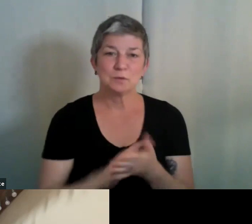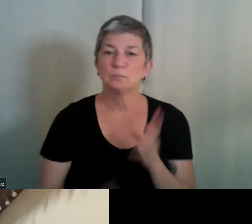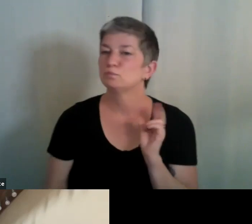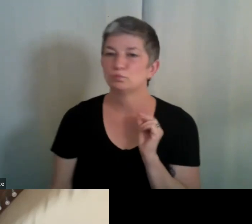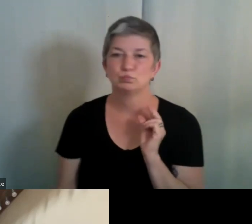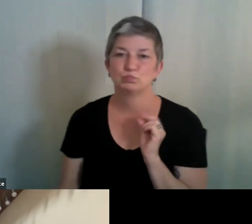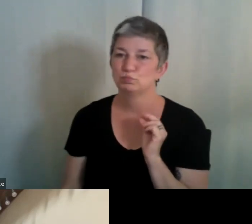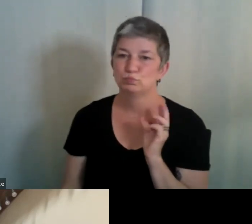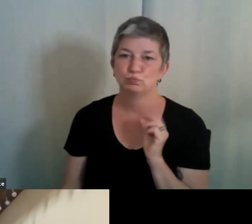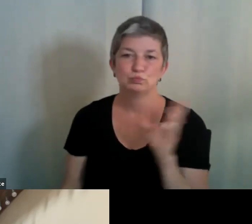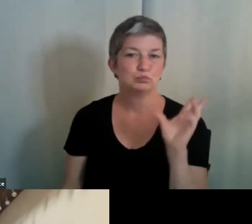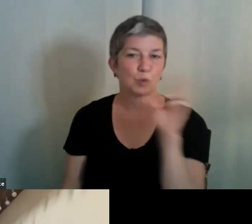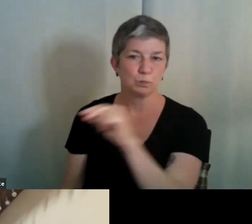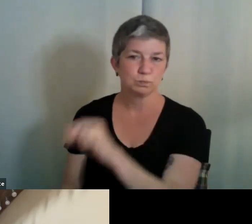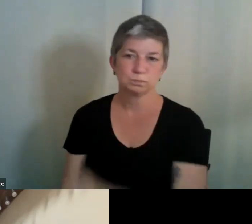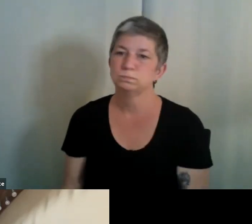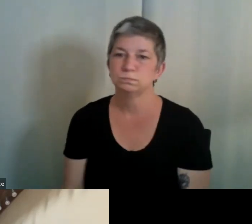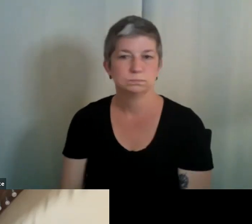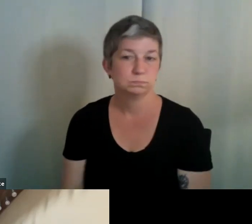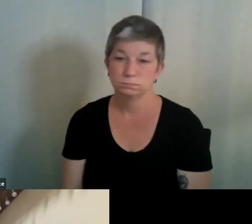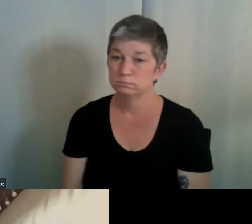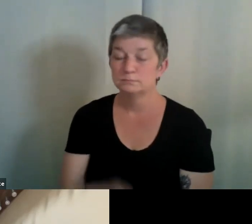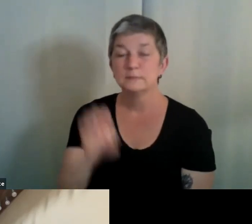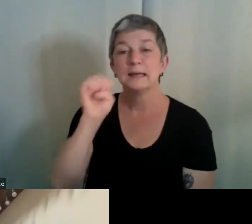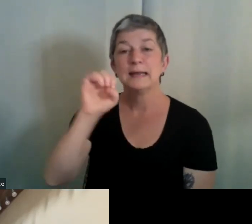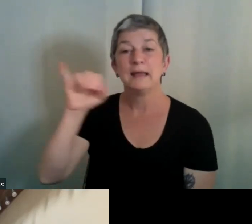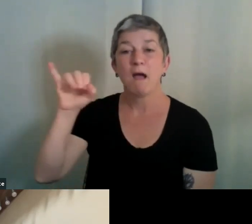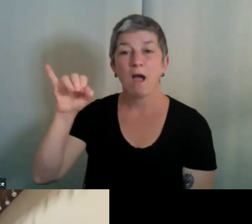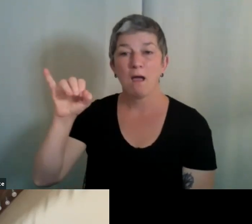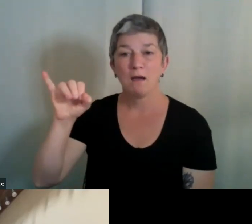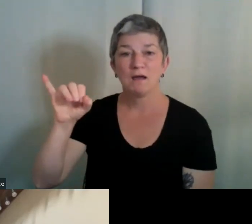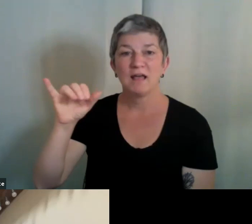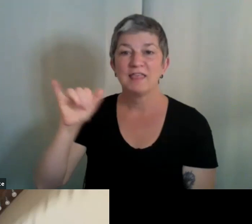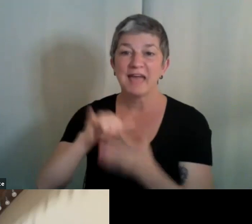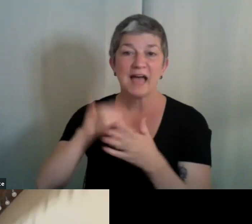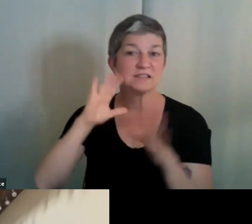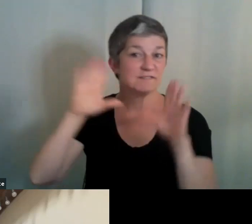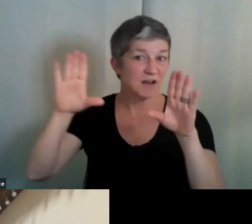Unknown: Absolutely not. Early intervention is phenomenal. And